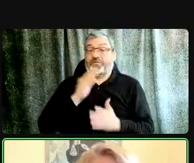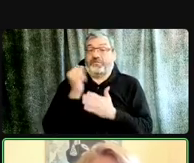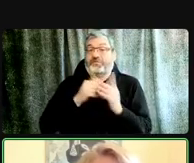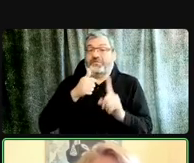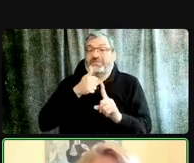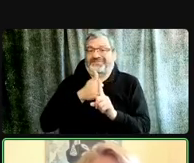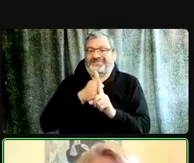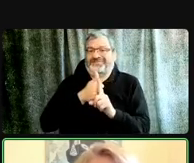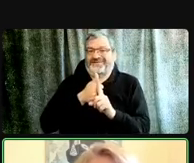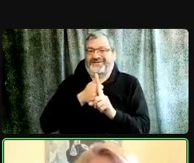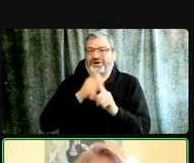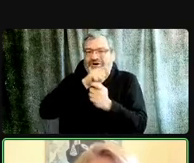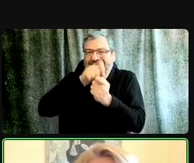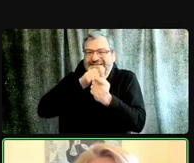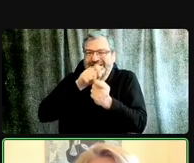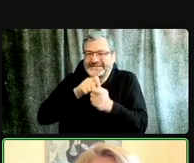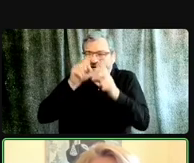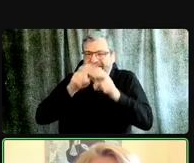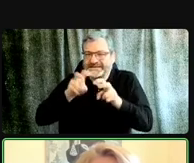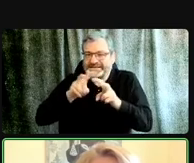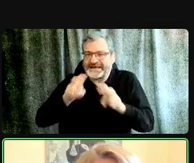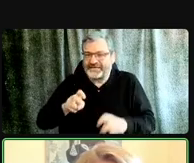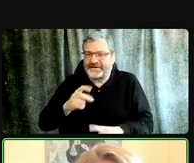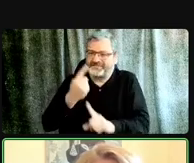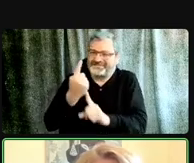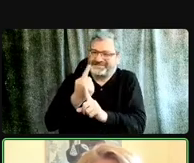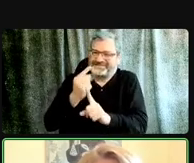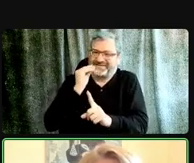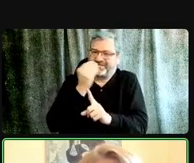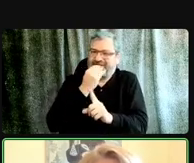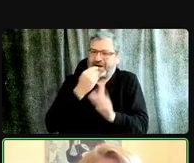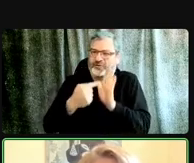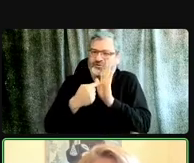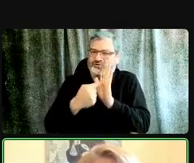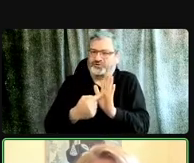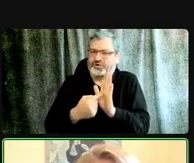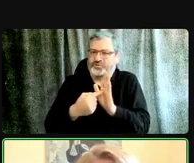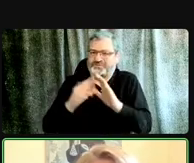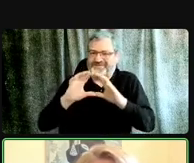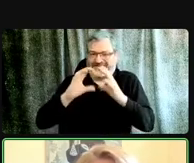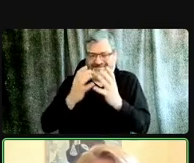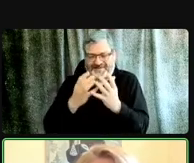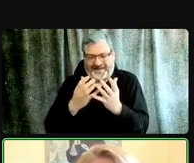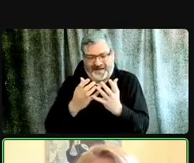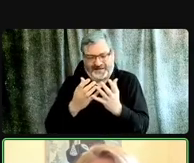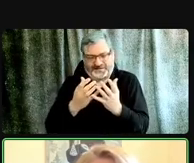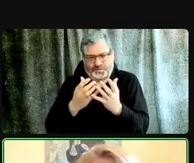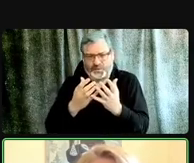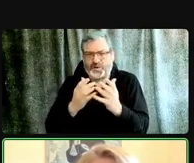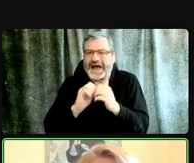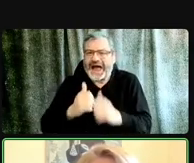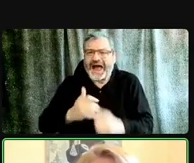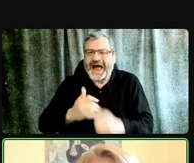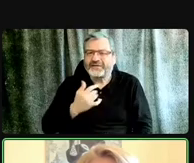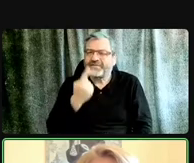flower asserts that the form is more interesting than the subject. How do you feel? This image of one flower amplifies